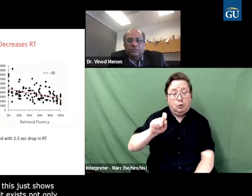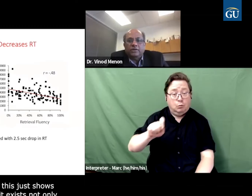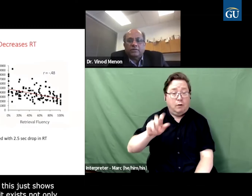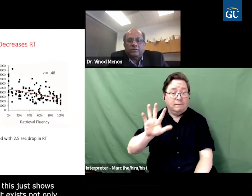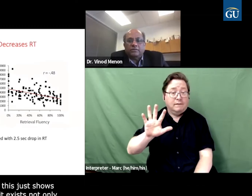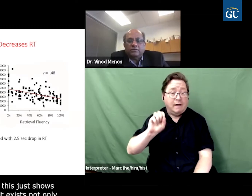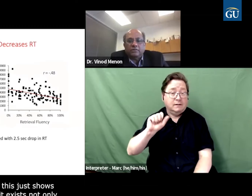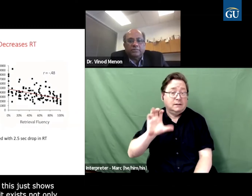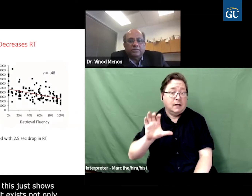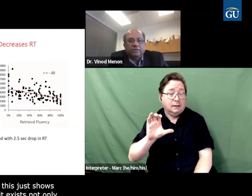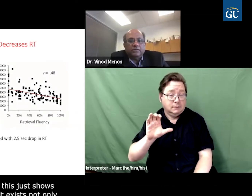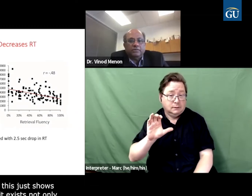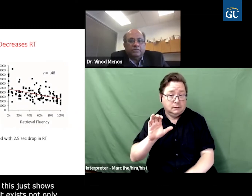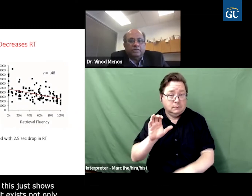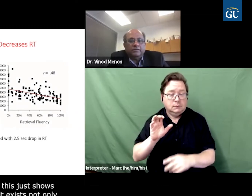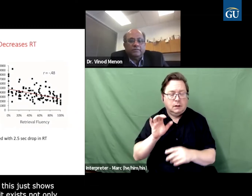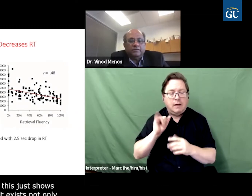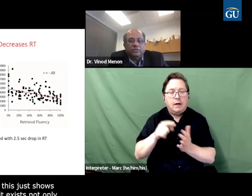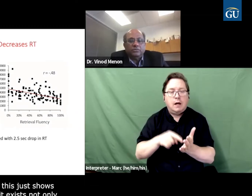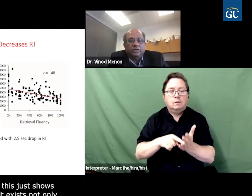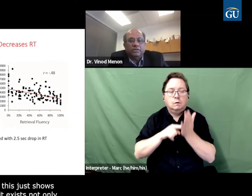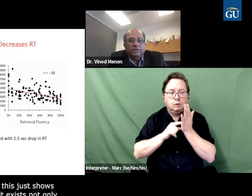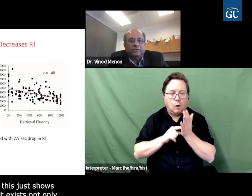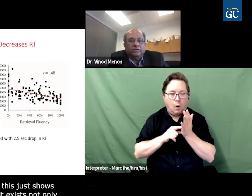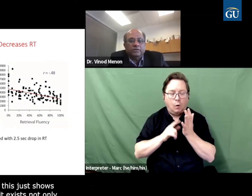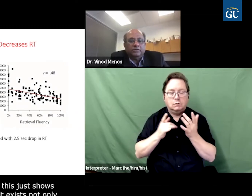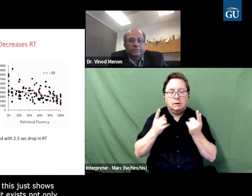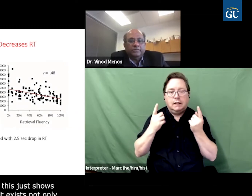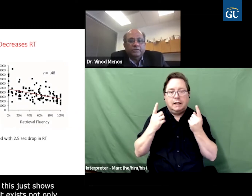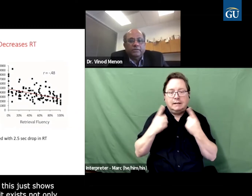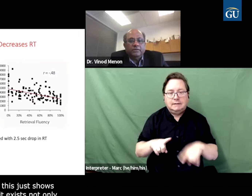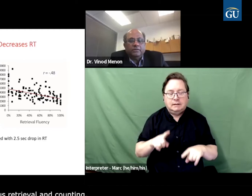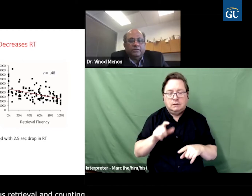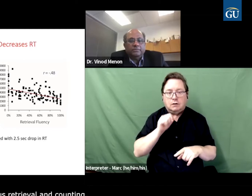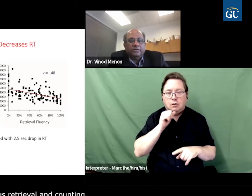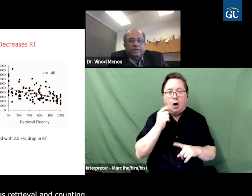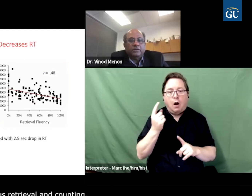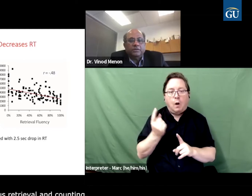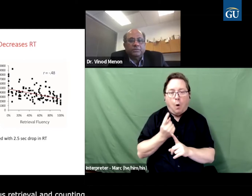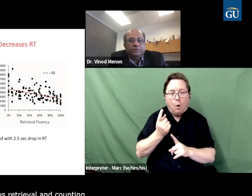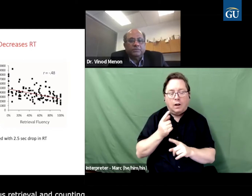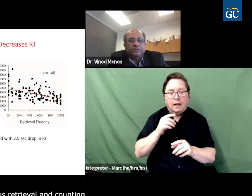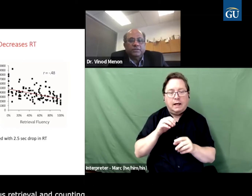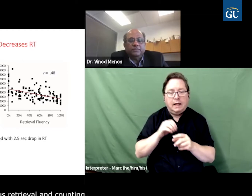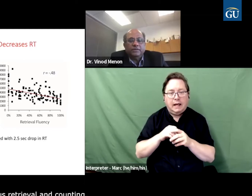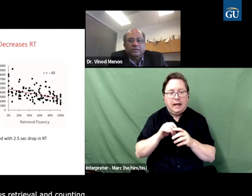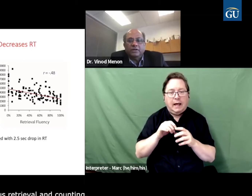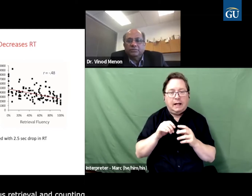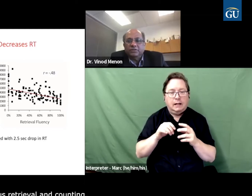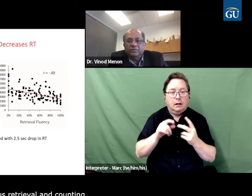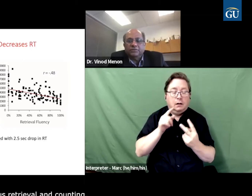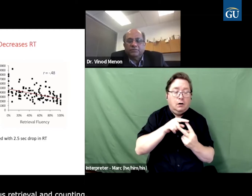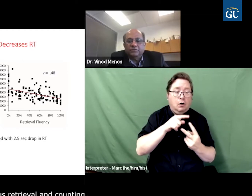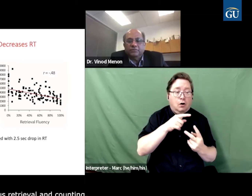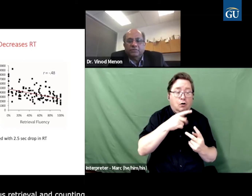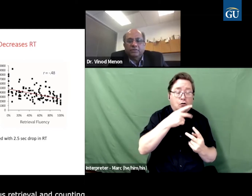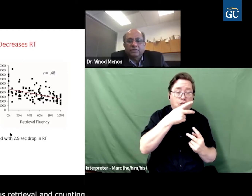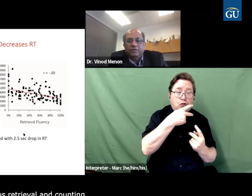and this just shows that it exists not only in a